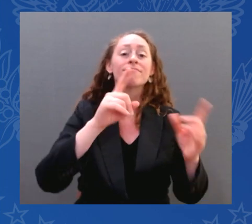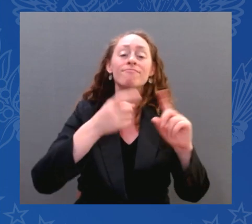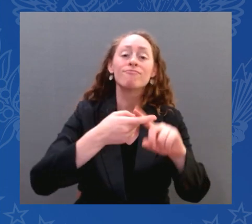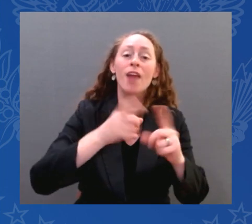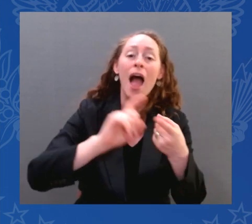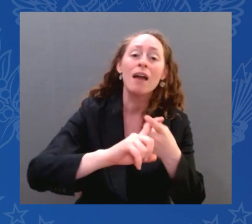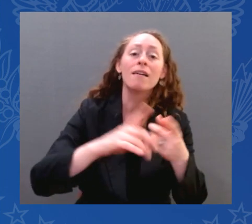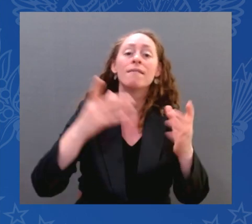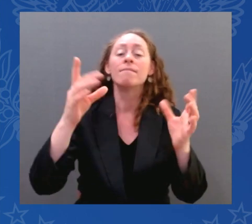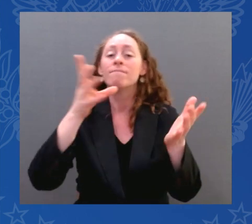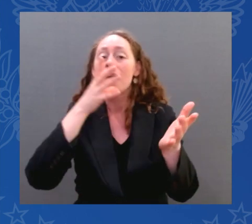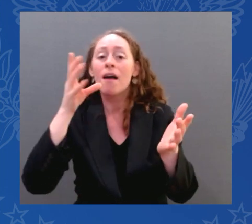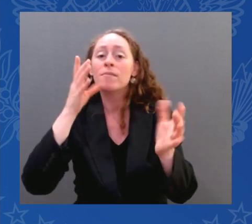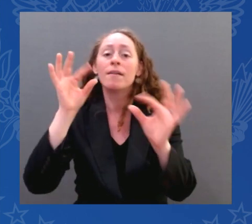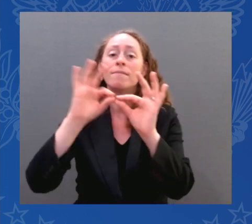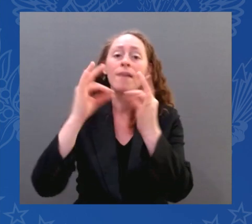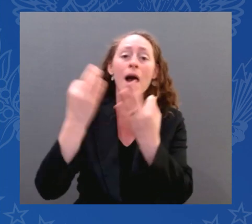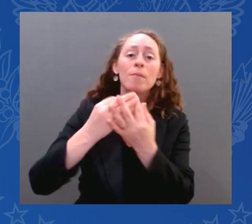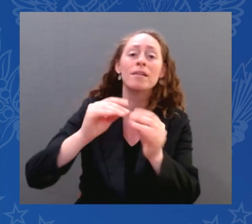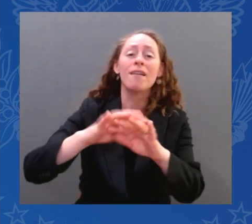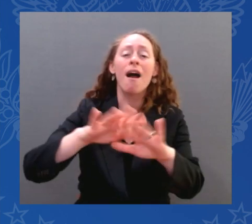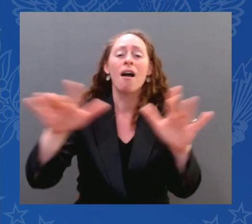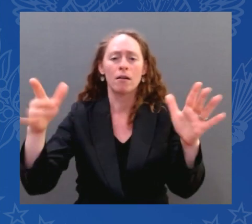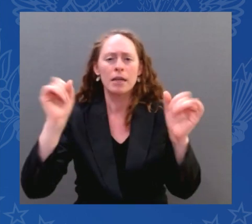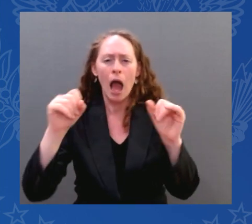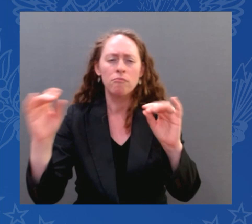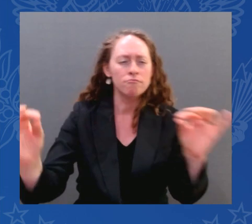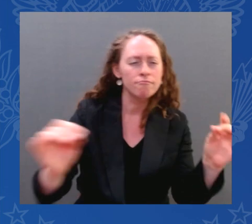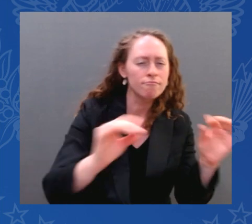and we fixed it together in an overwhelmingly bipartisan way